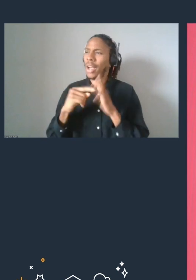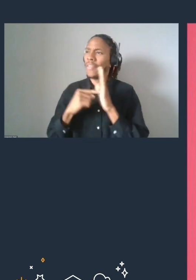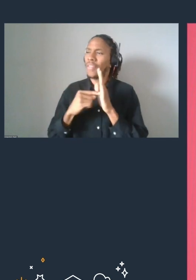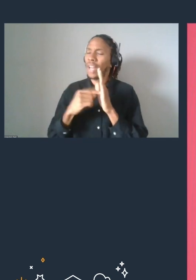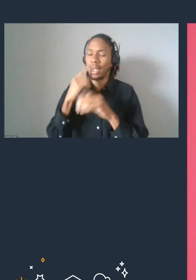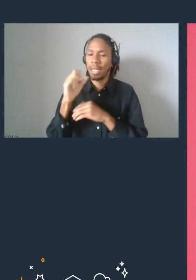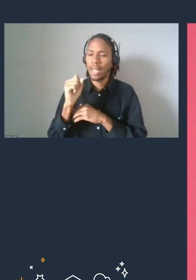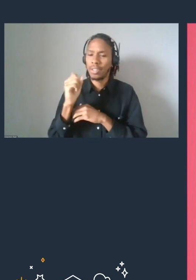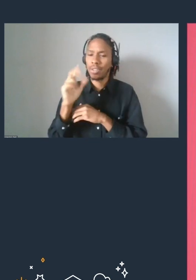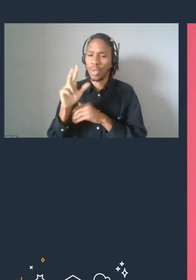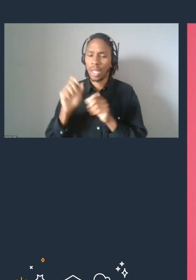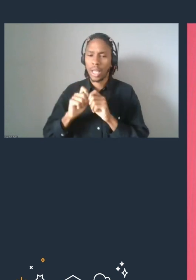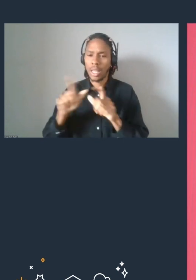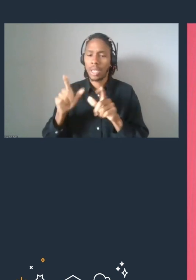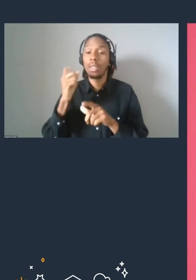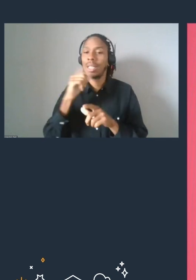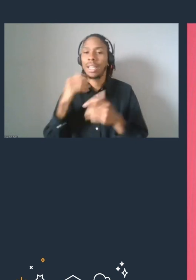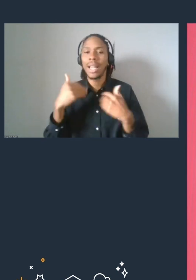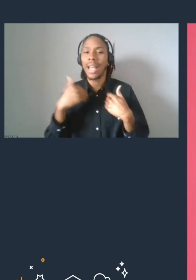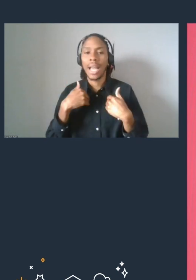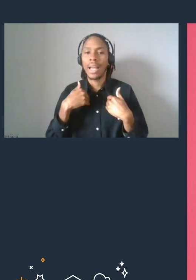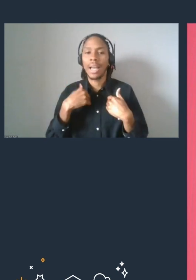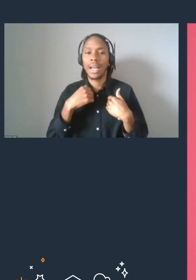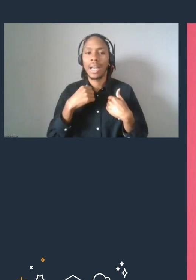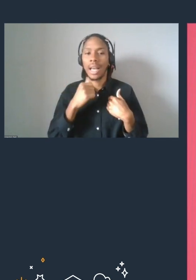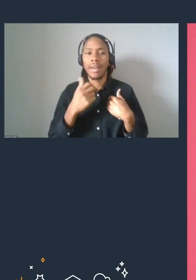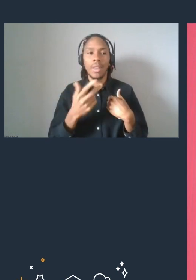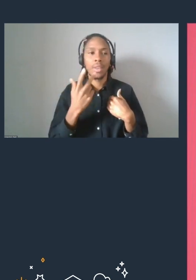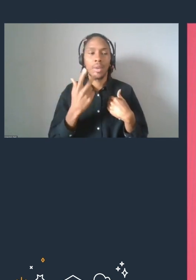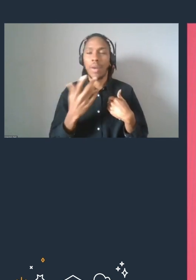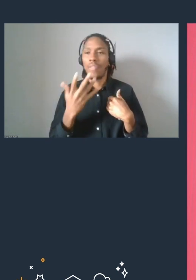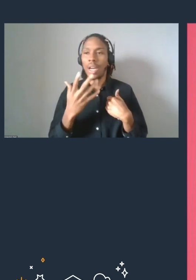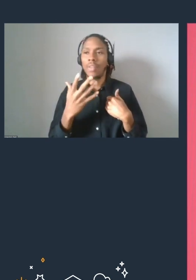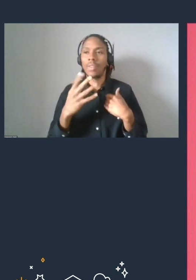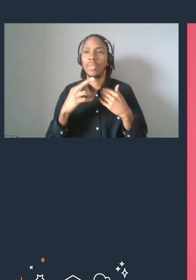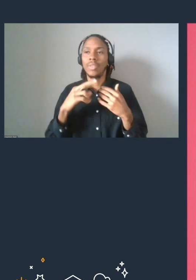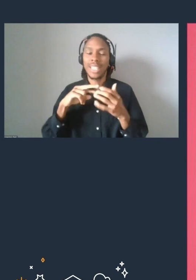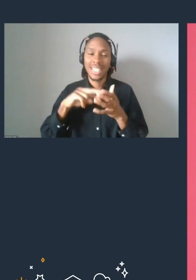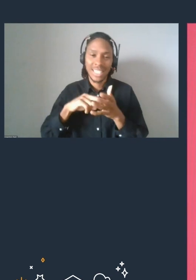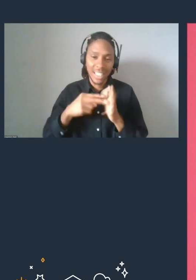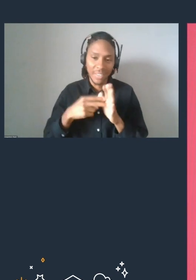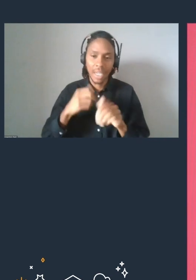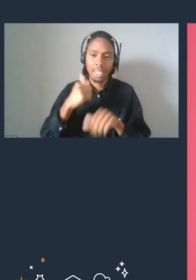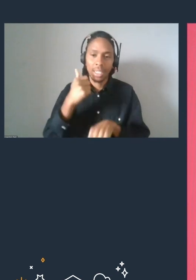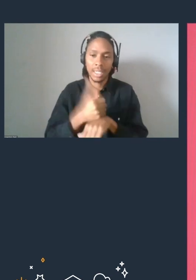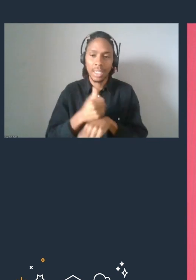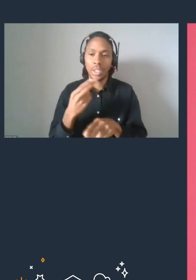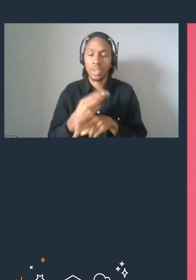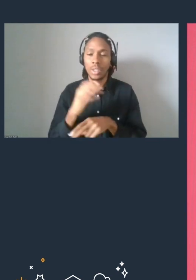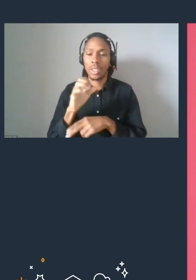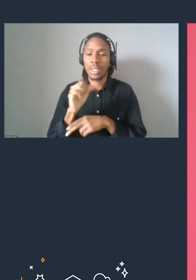that didn't have, you know, three to four defined use cases for it. You know, it's super obvious for them to use it.